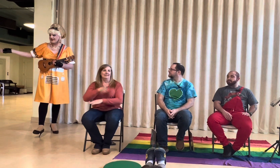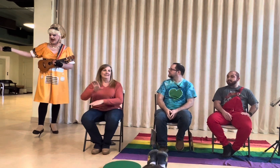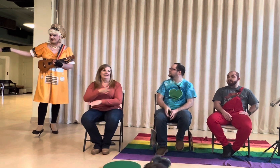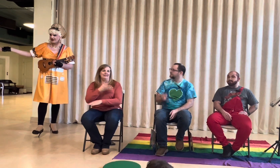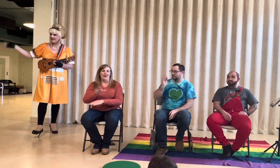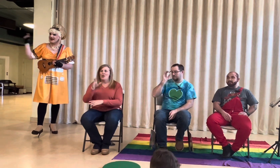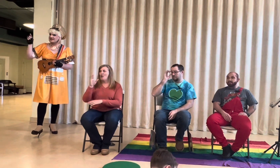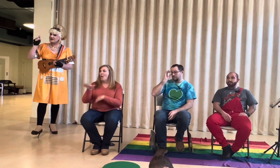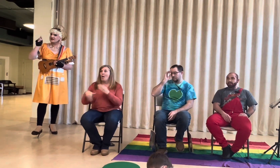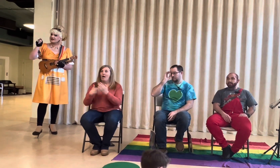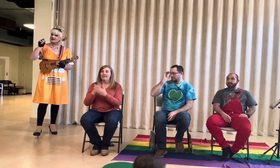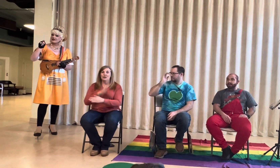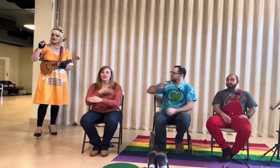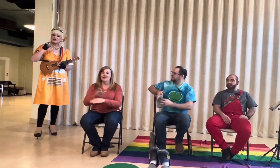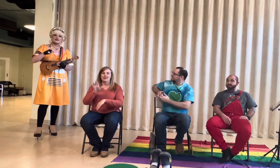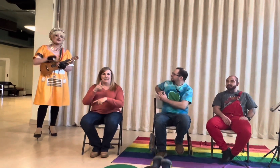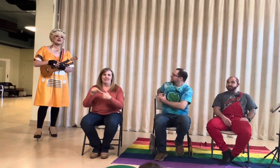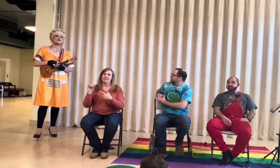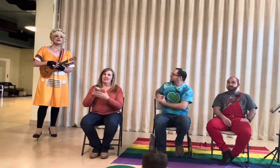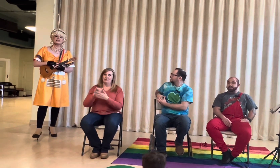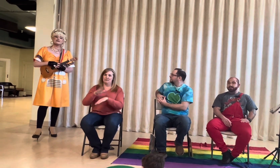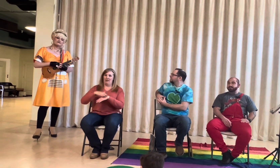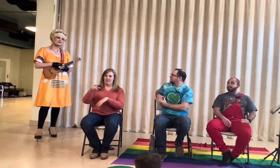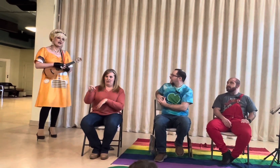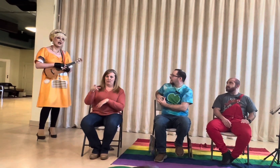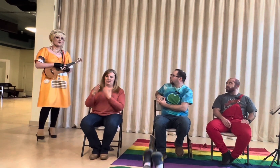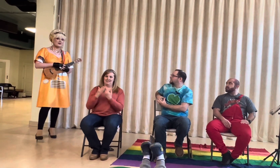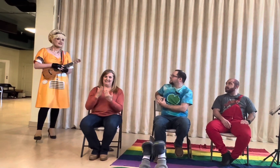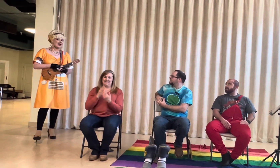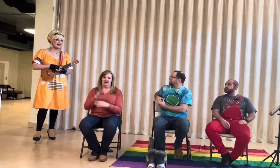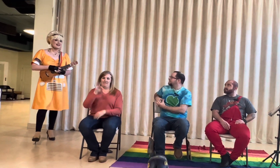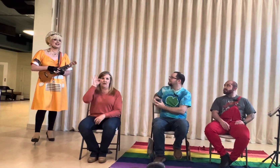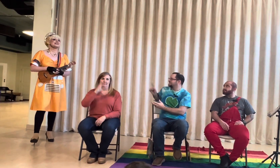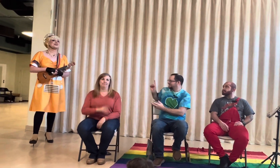time ever. And that song is on there. So you can find. And our website is